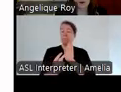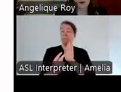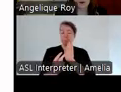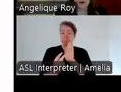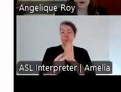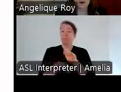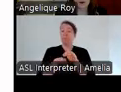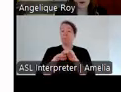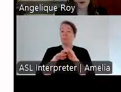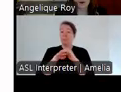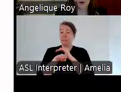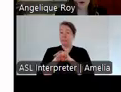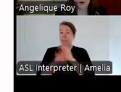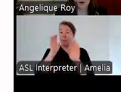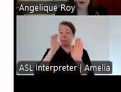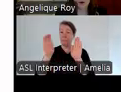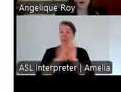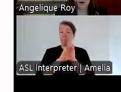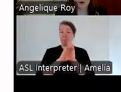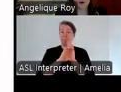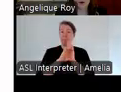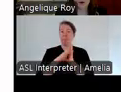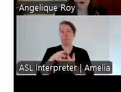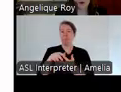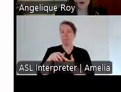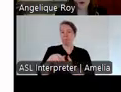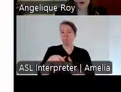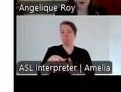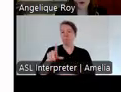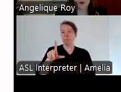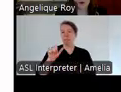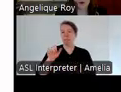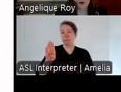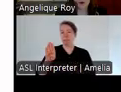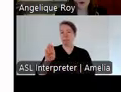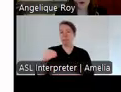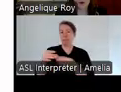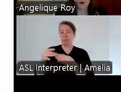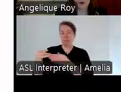icons are embedded in libguides wherever video databases are linked. this is automatically